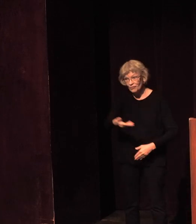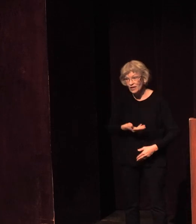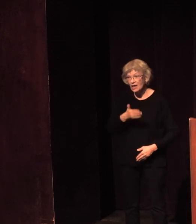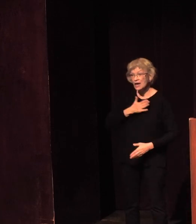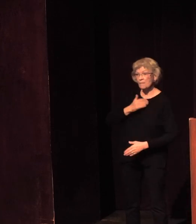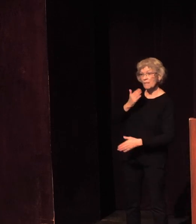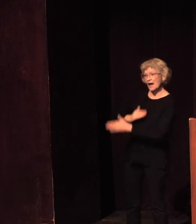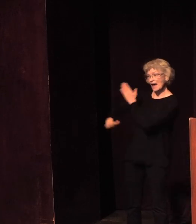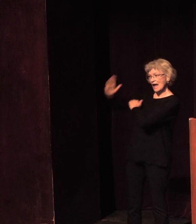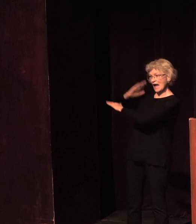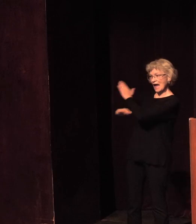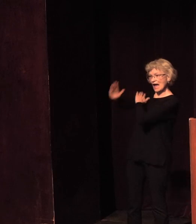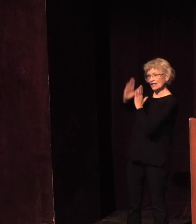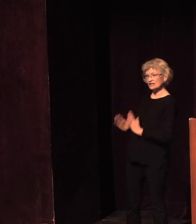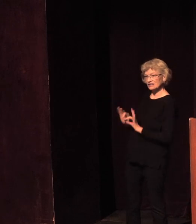are located, I am honored to welcome you